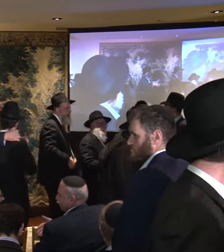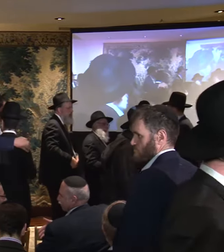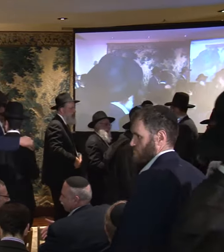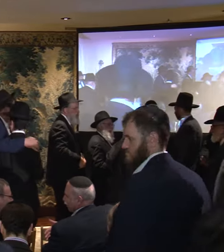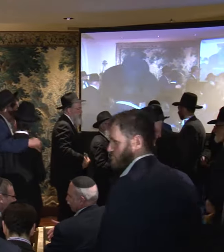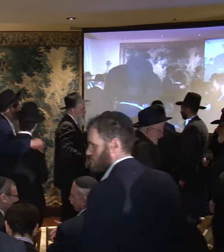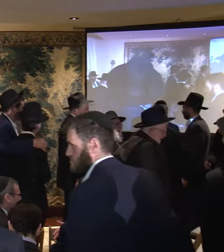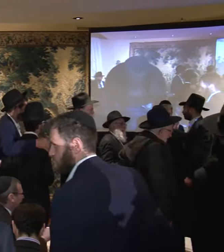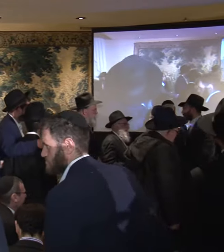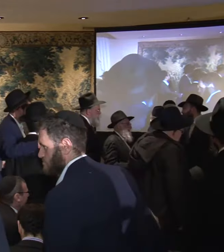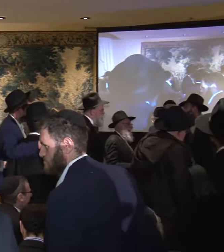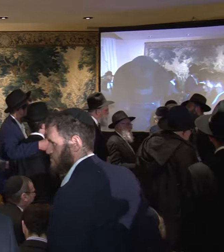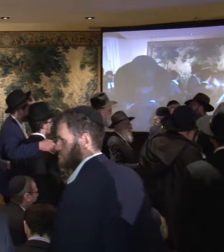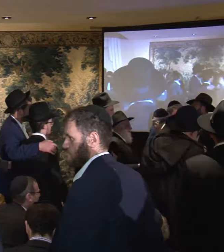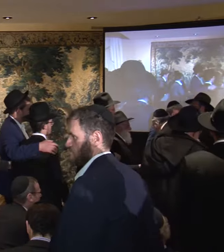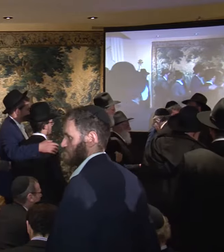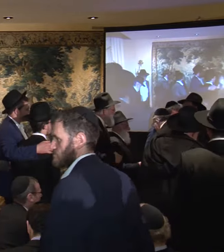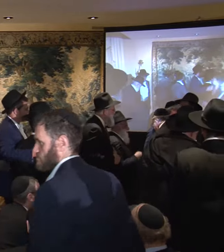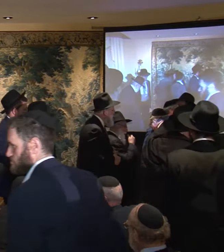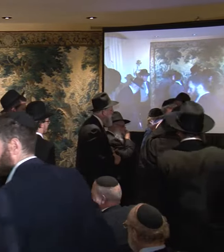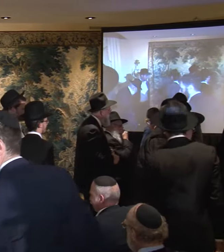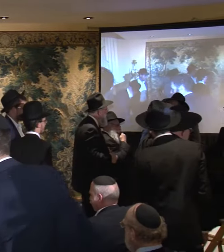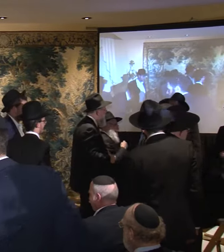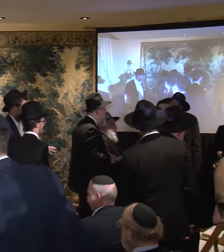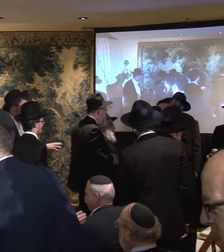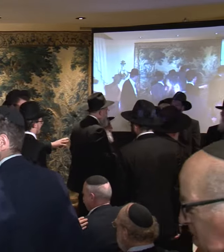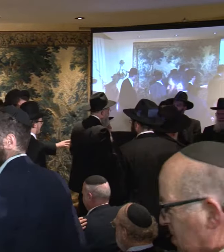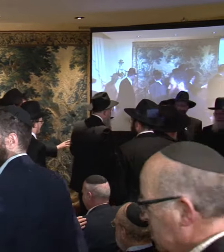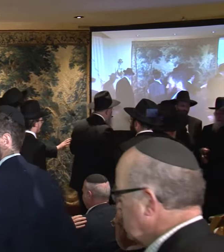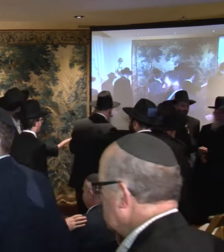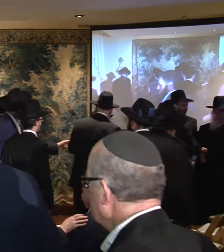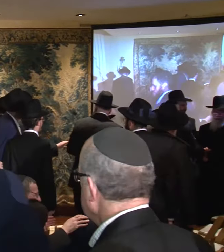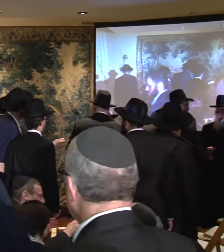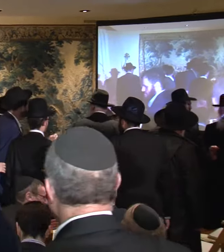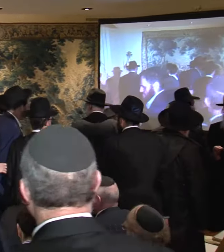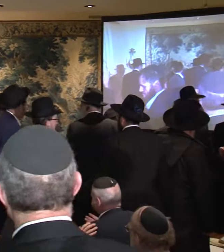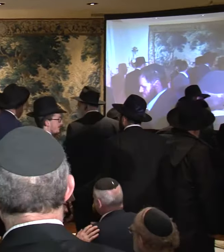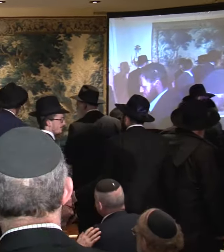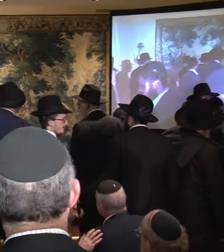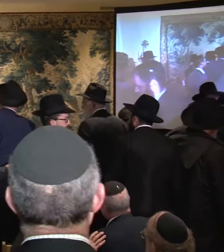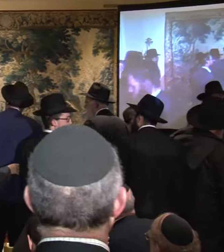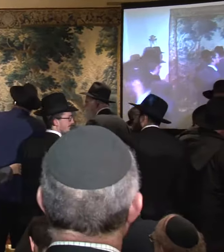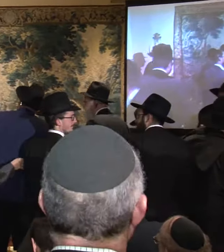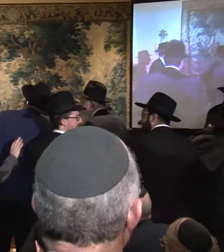something I'm not an orator and I will take about two minutes